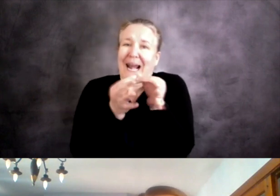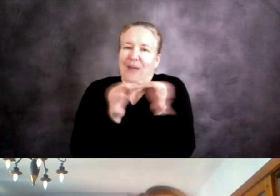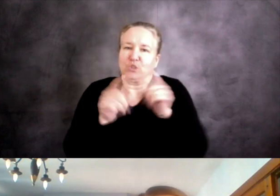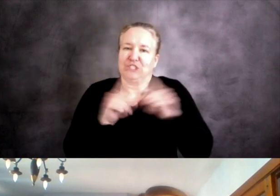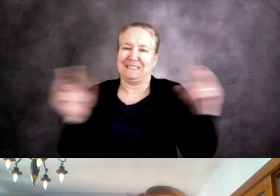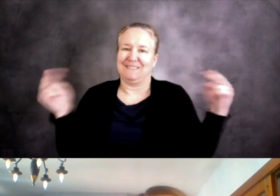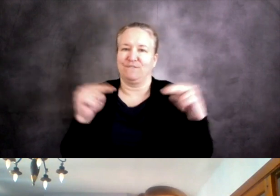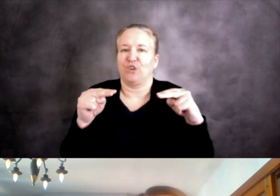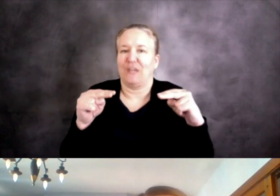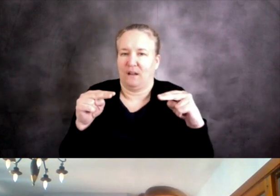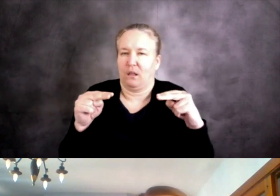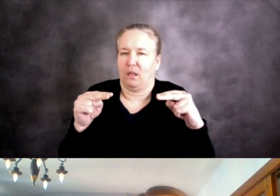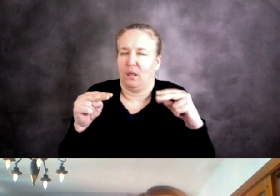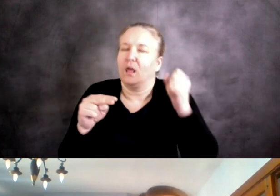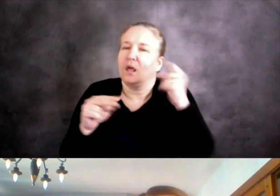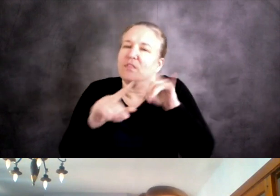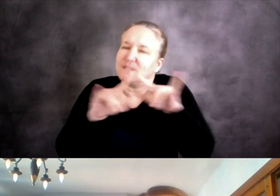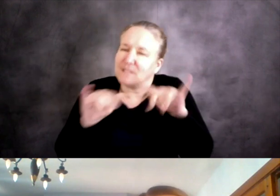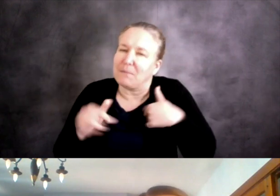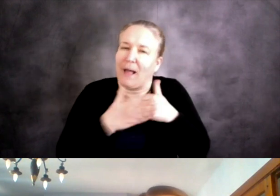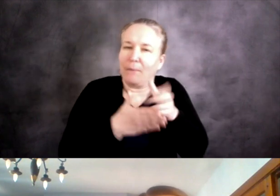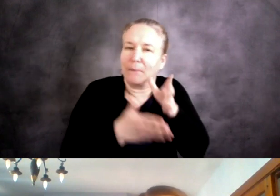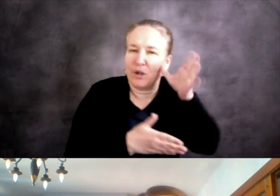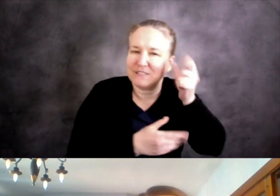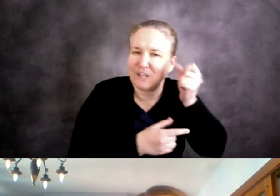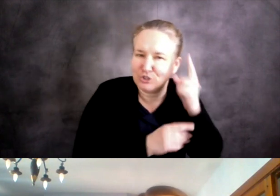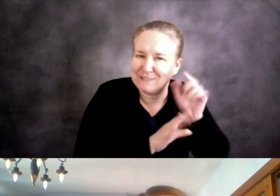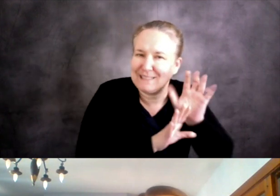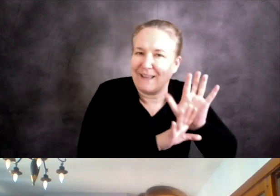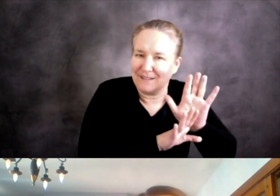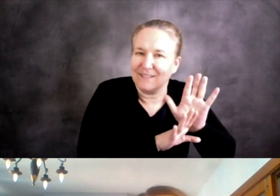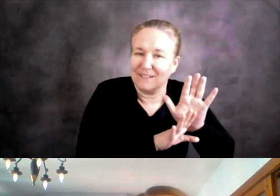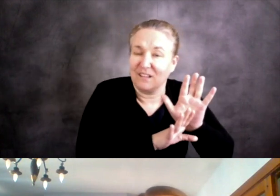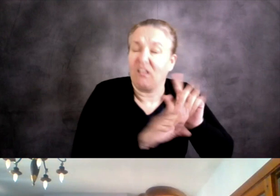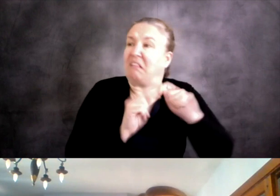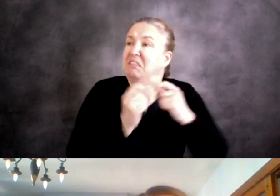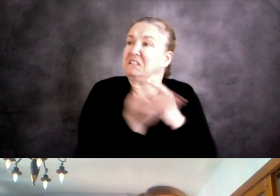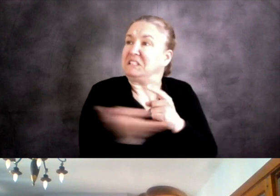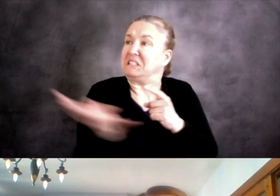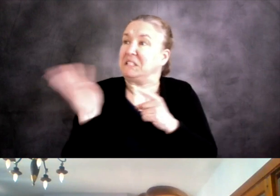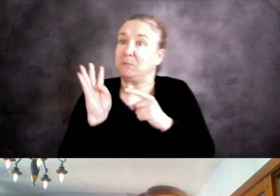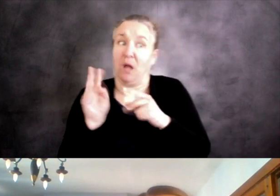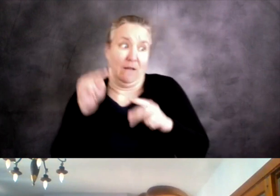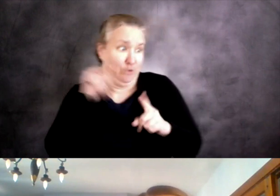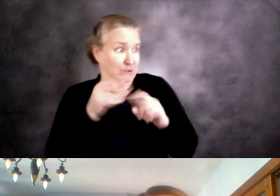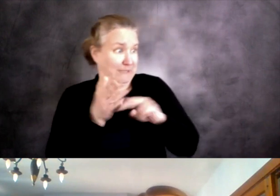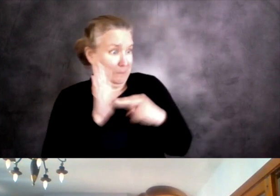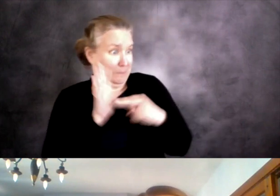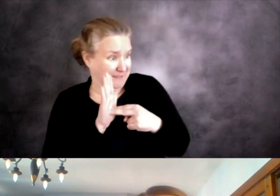but then I help parents understand the team sees that as “This child does not need this”,